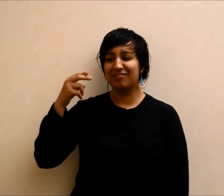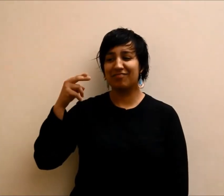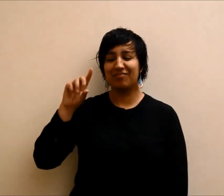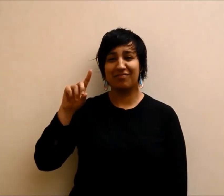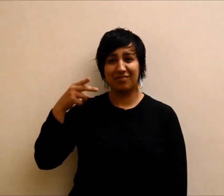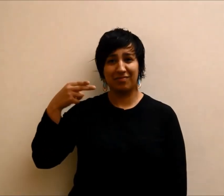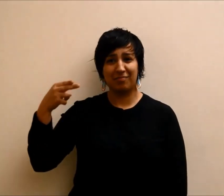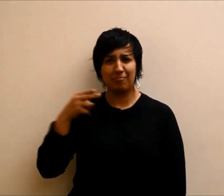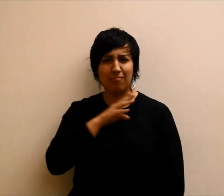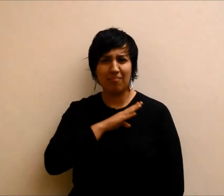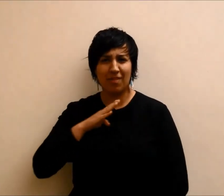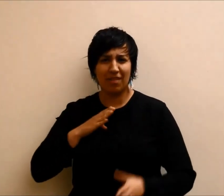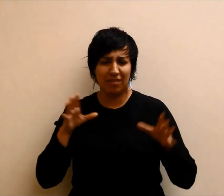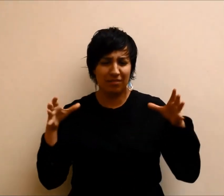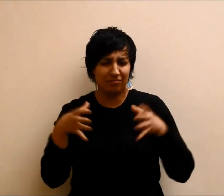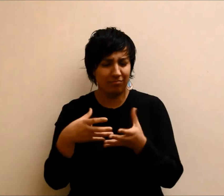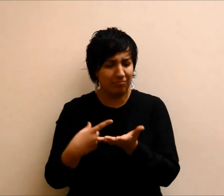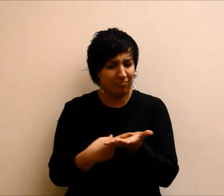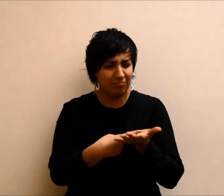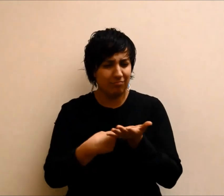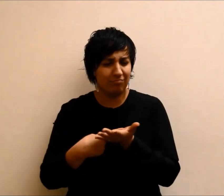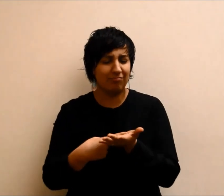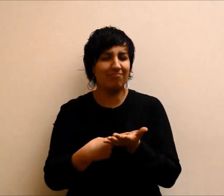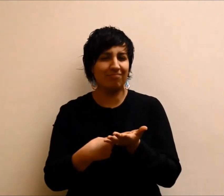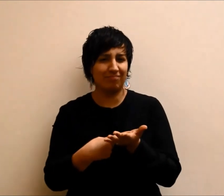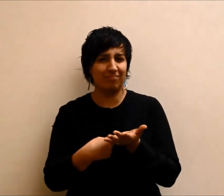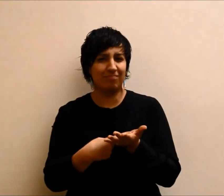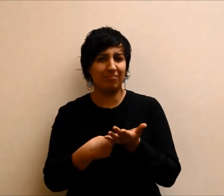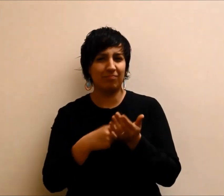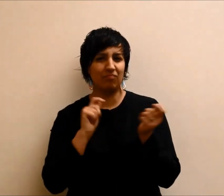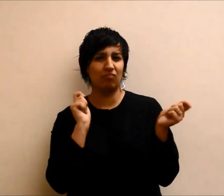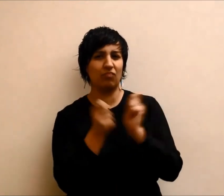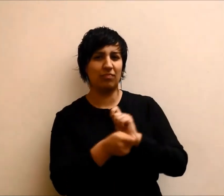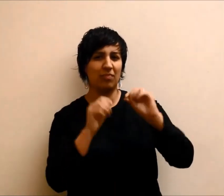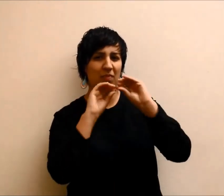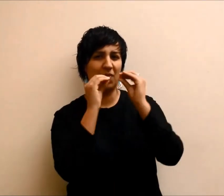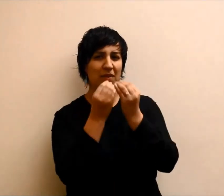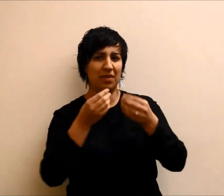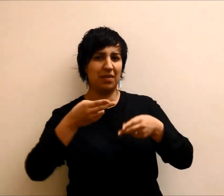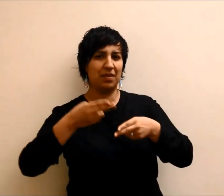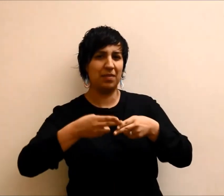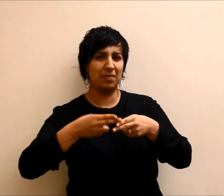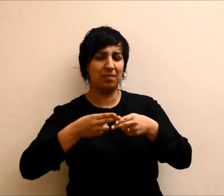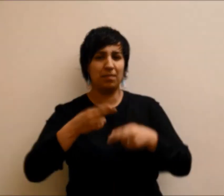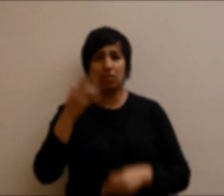[Video description: A Latinx person is signing with a black shirt on an off-white background.] "The NCHDHH board members discussed the organization name...."